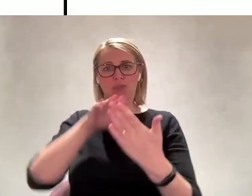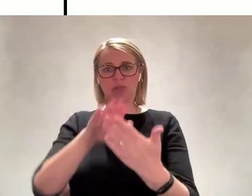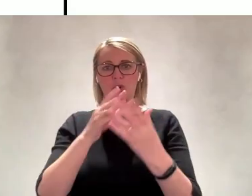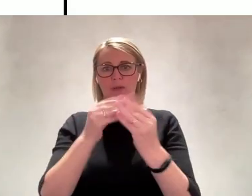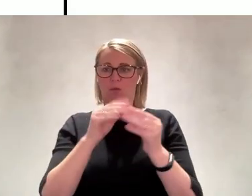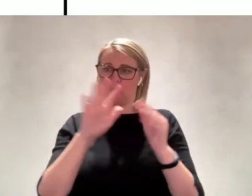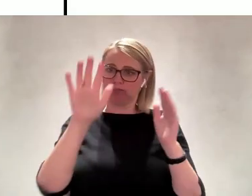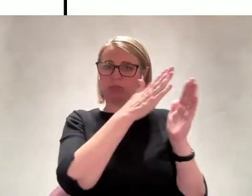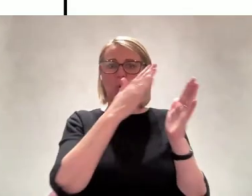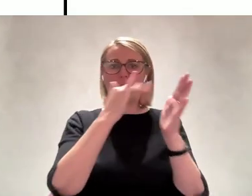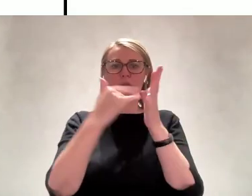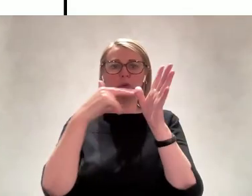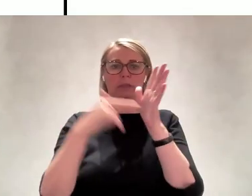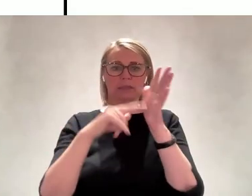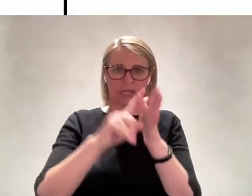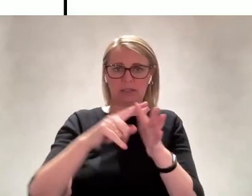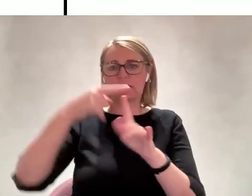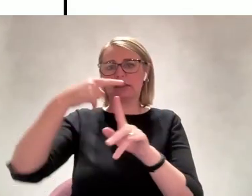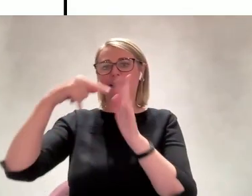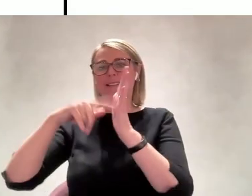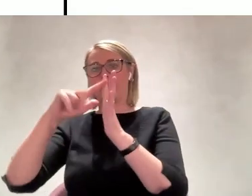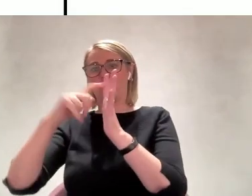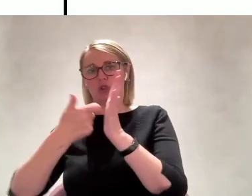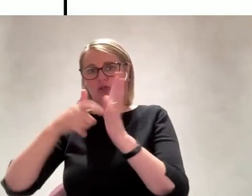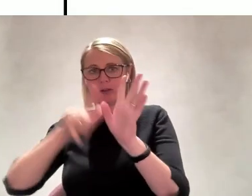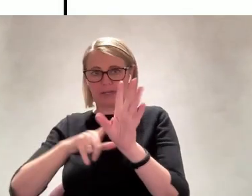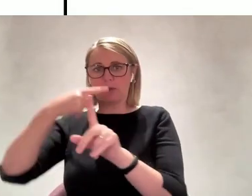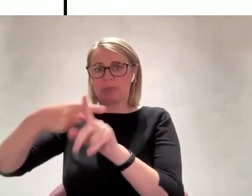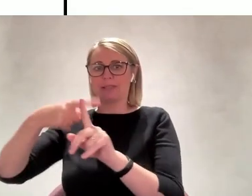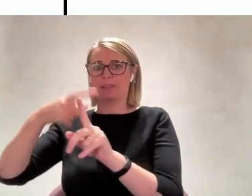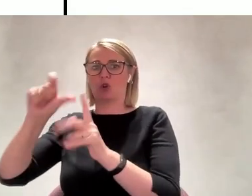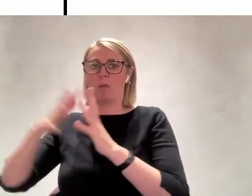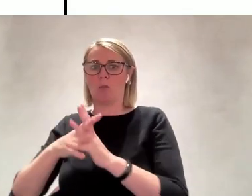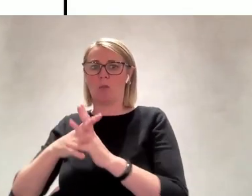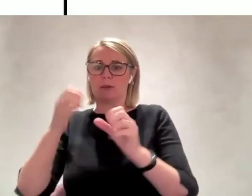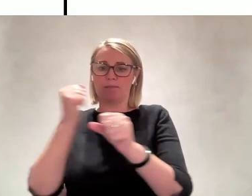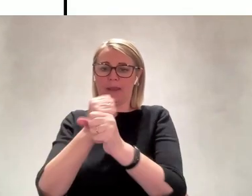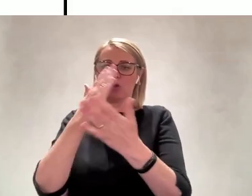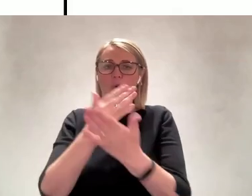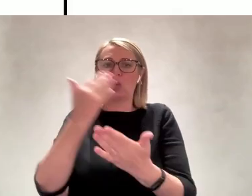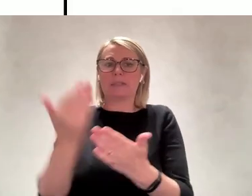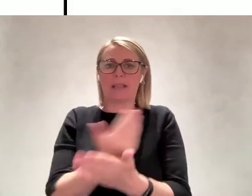across states and territories and the Commonwealth to safe and ethical AI use.